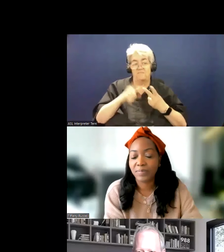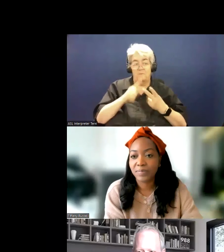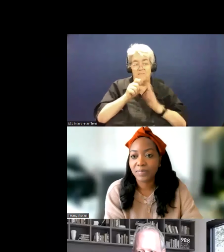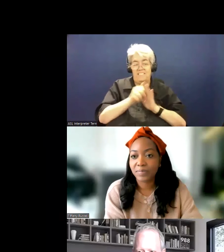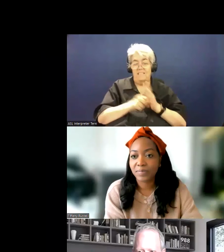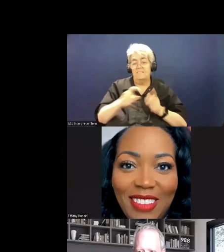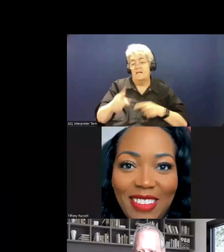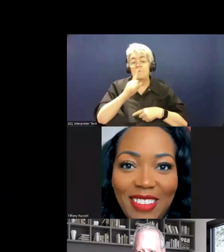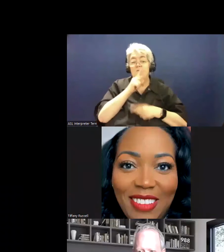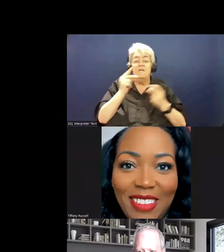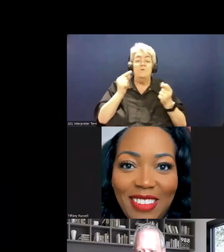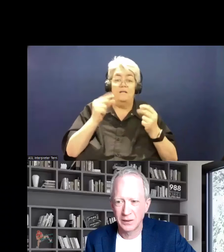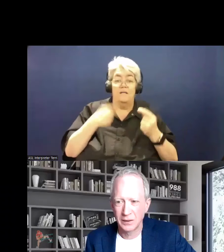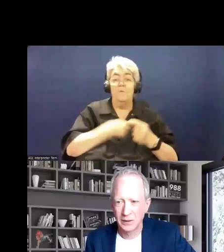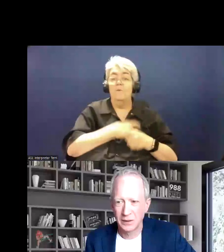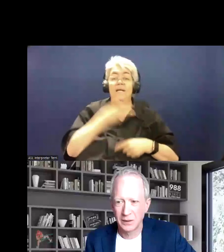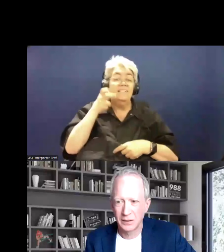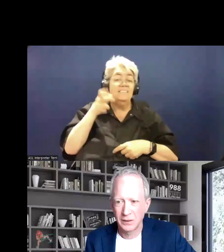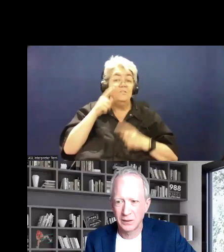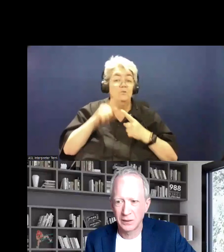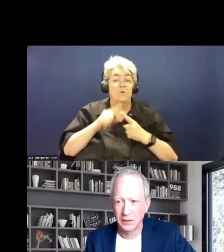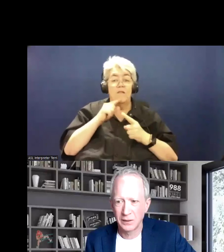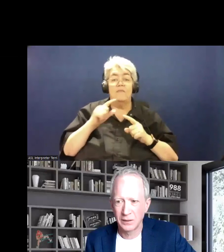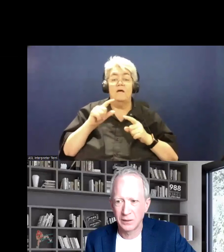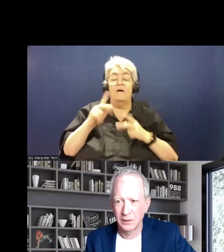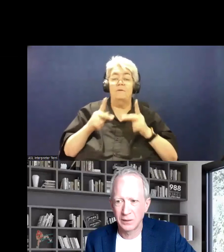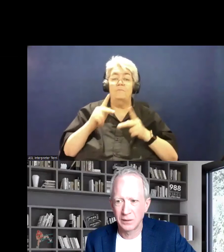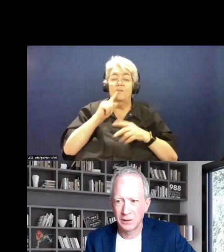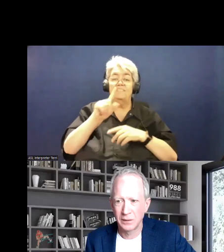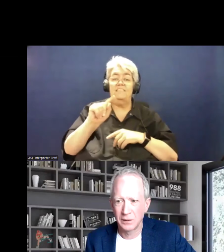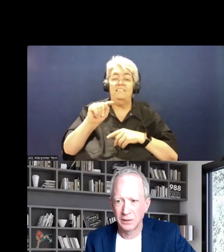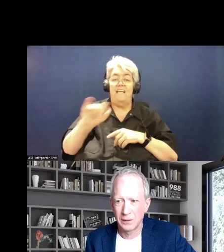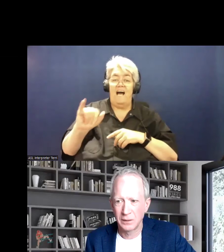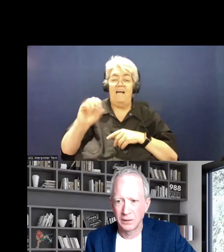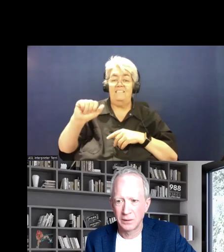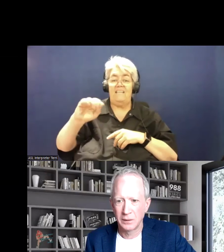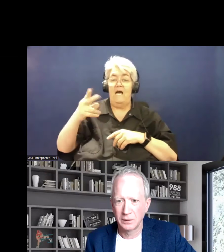AFTER WE WERE LISTENING TO THE GRANTEE FROM THE TTI SERVICES LAST YEAR,